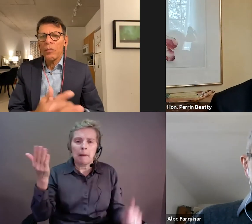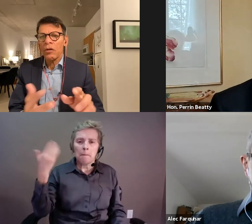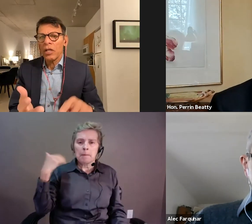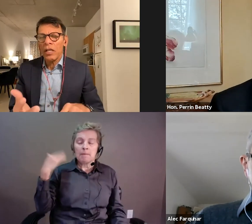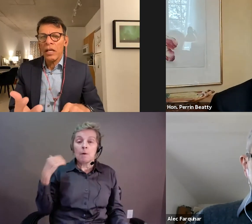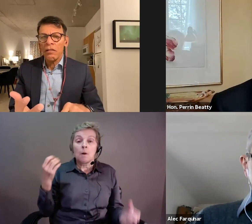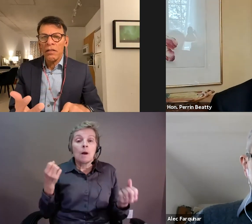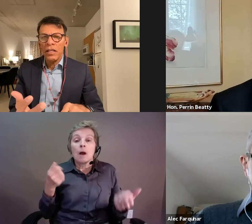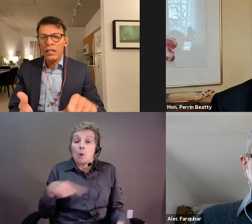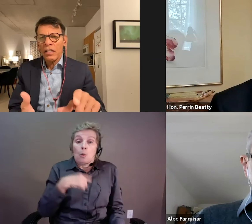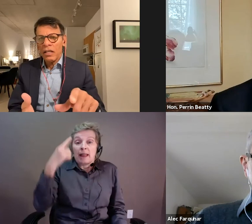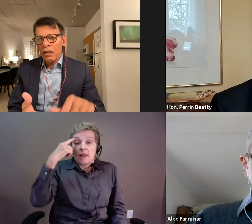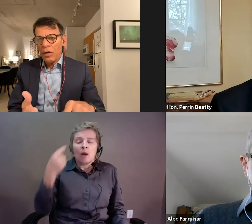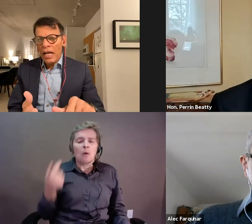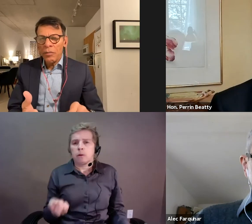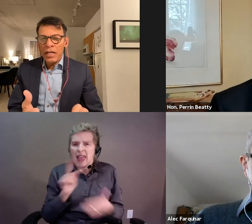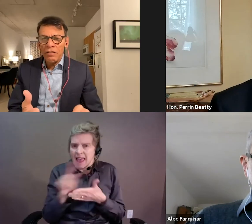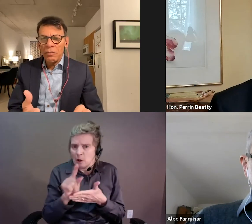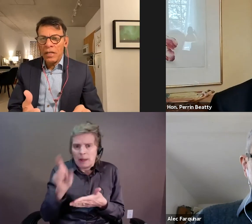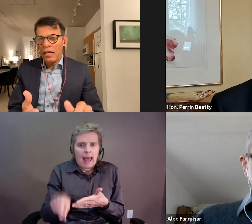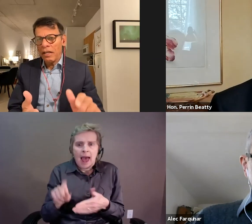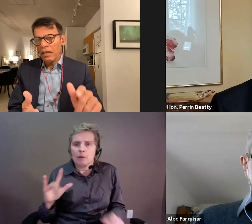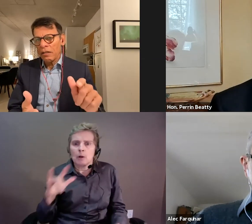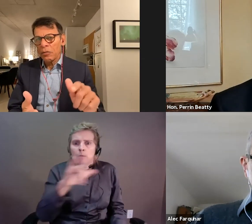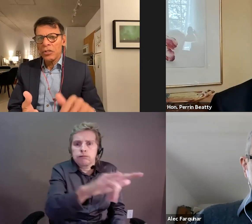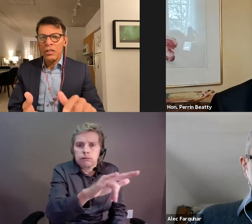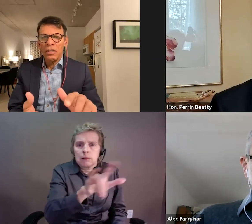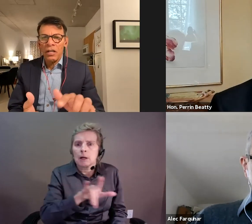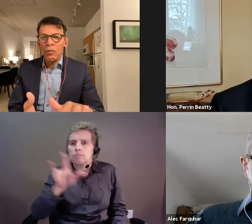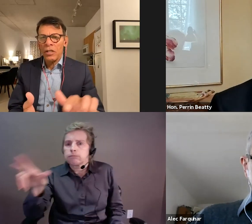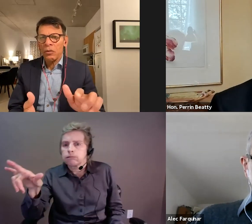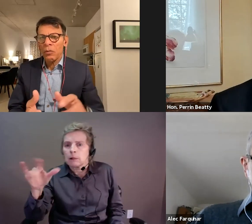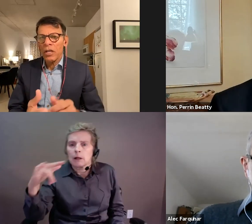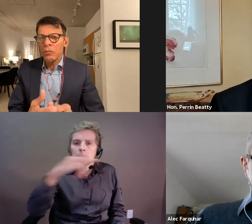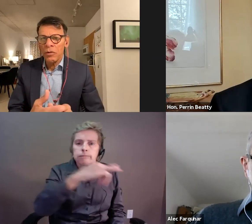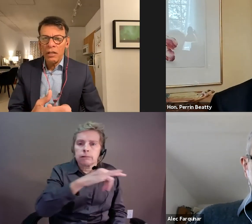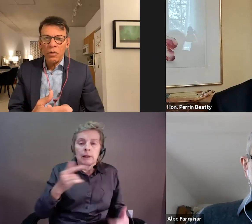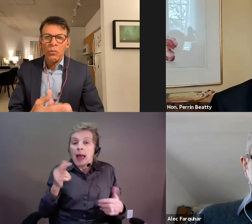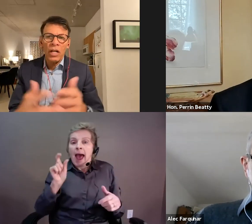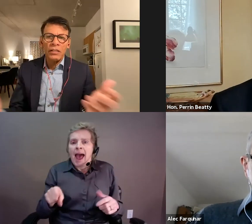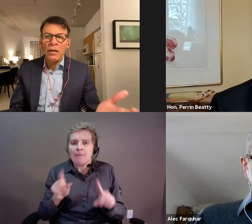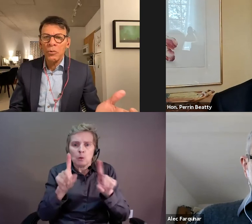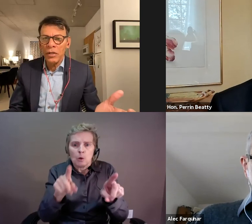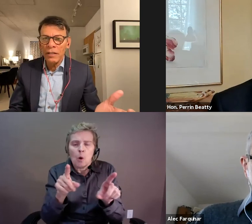without not taking the flight. We had to be at every meeting in person, otherwise, the world would come to an end. Well, the world hasn't come to an end